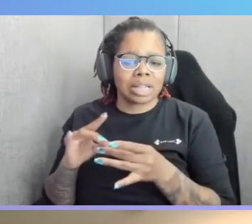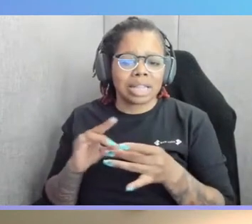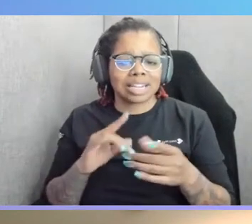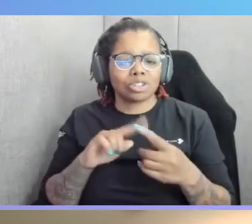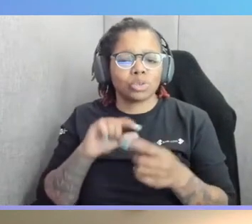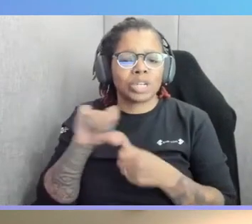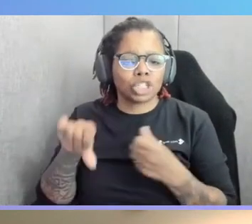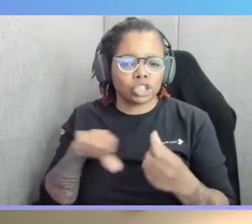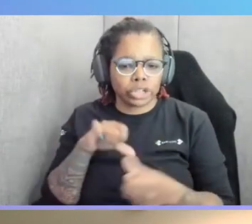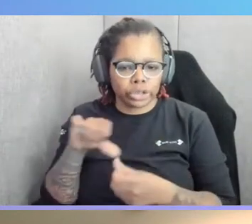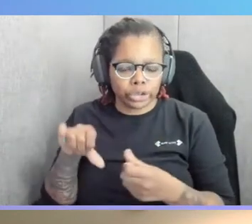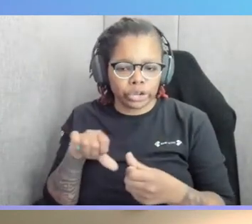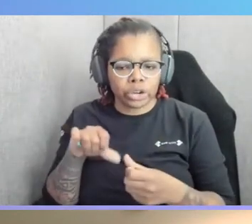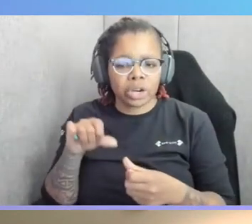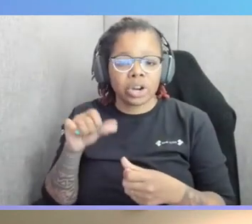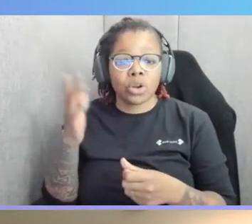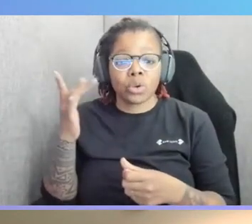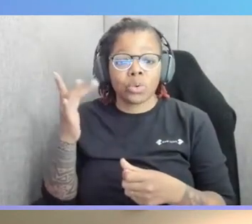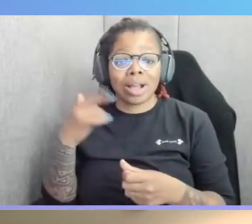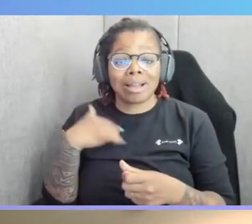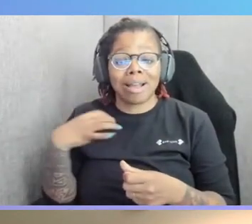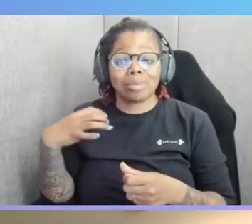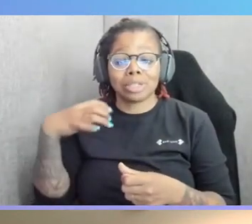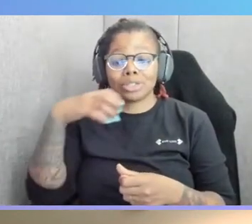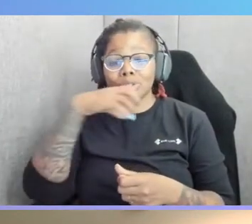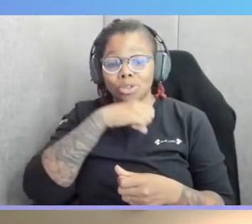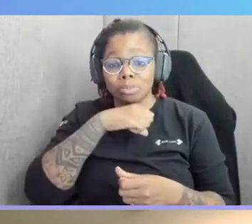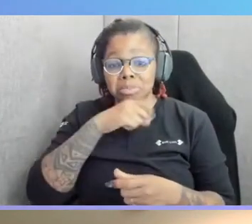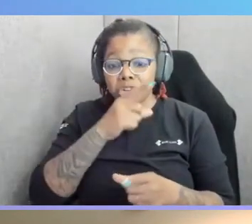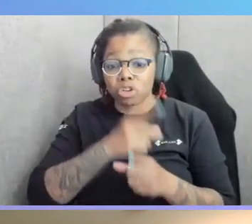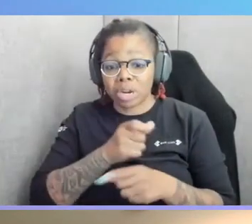assuming, correct me if I'm wrong. Someone can figure out